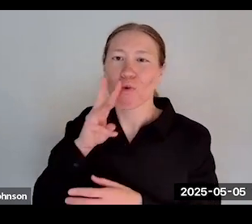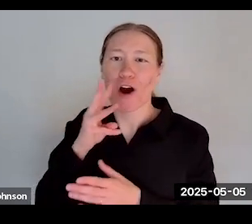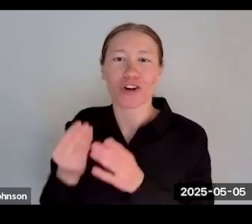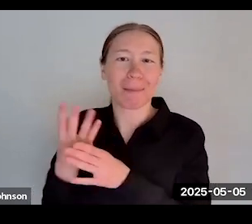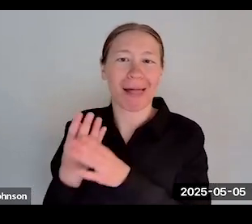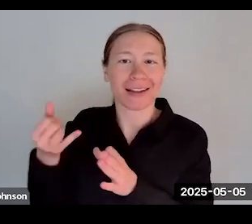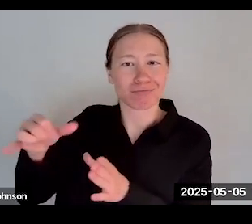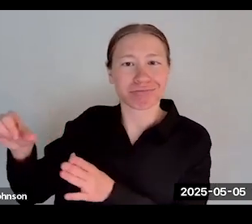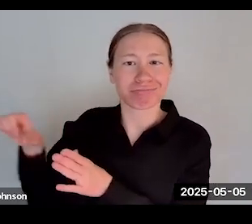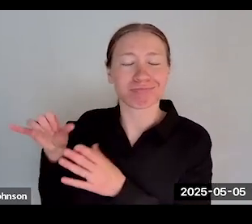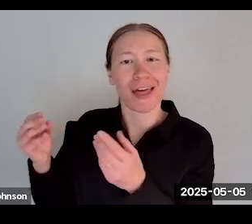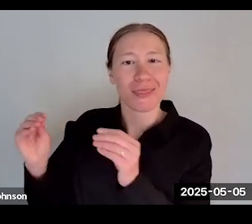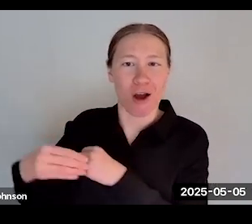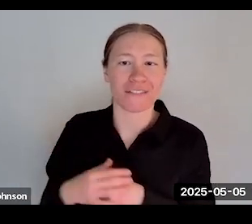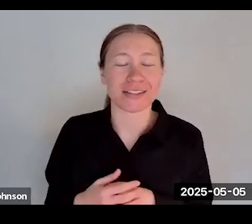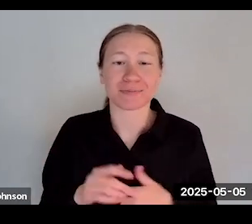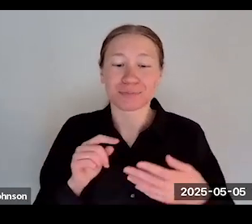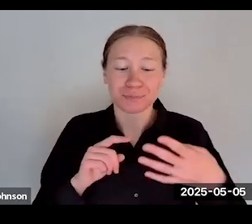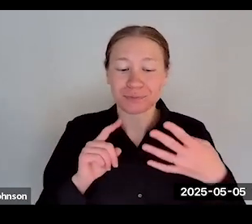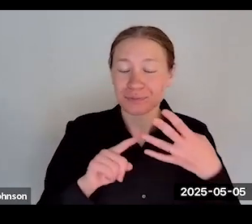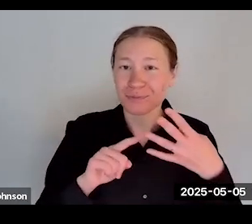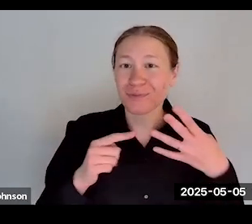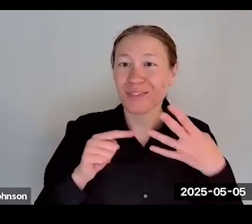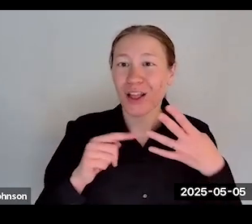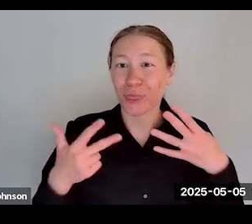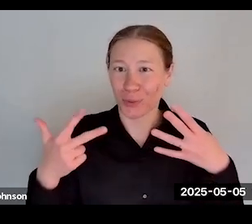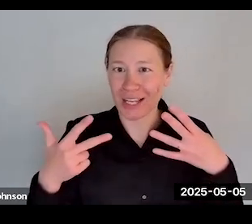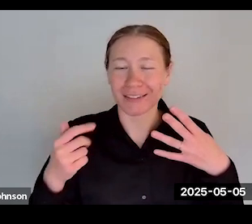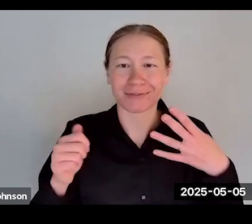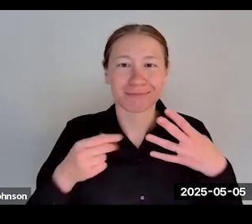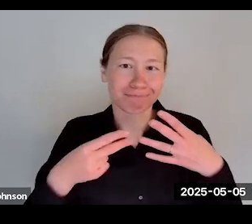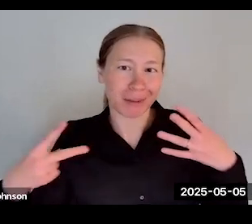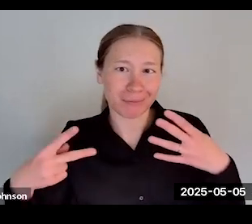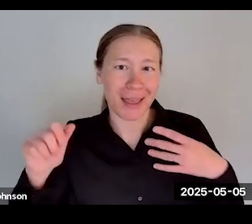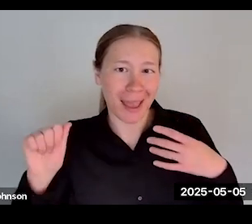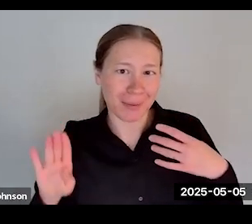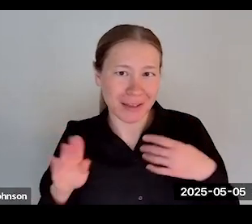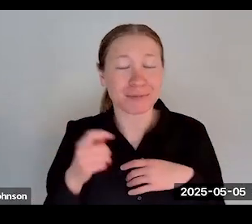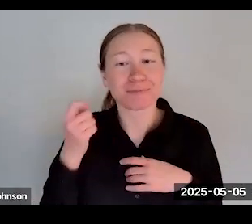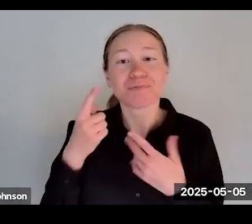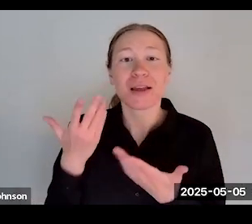Step 3a of the interactive process, accessibility specialists may meet with an HR representative